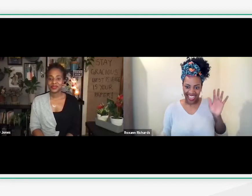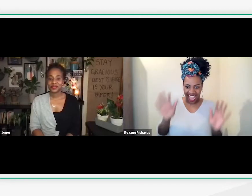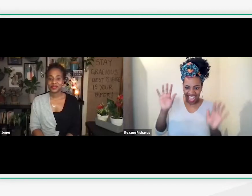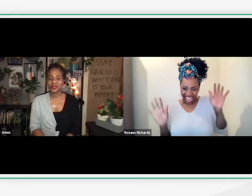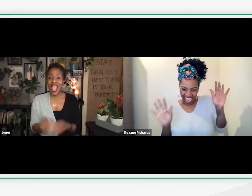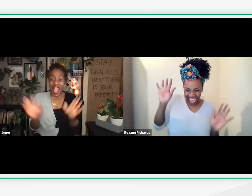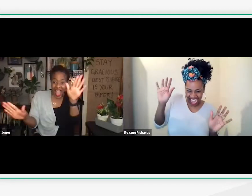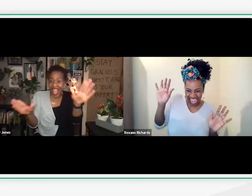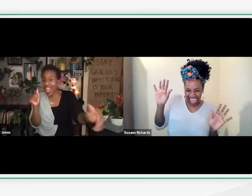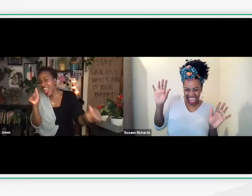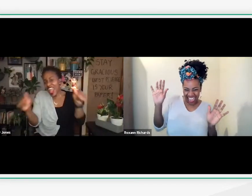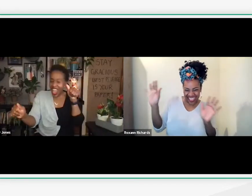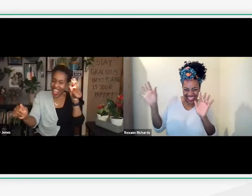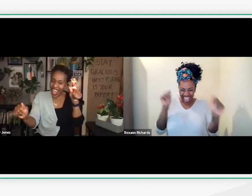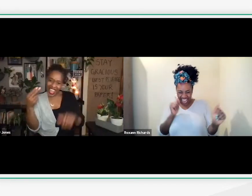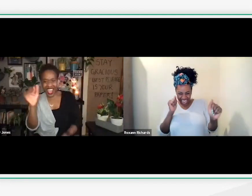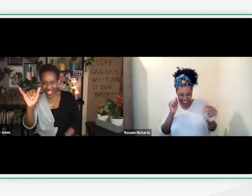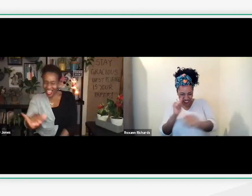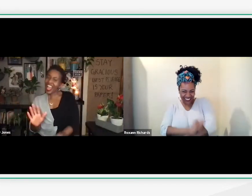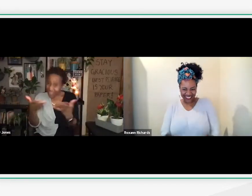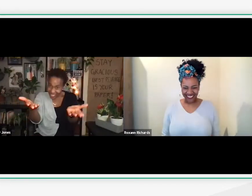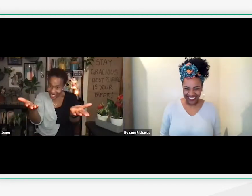Hi! >>JAZZY JONES: Hi!